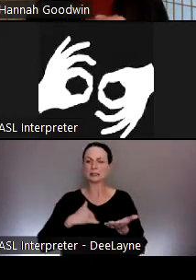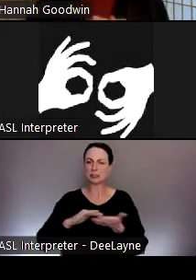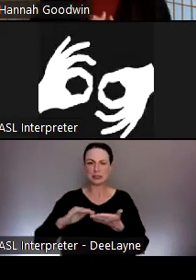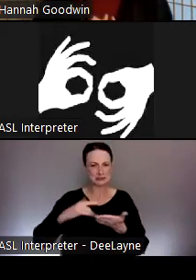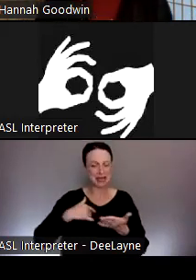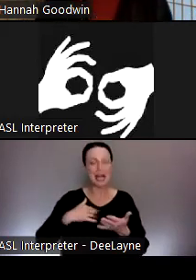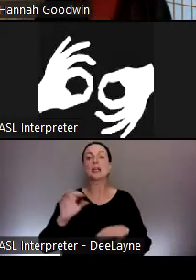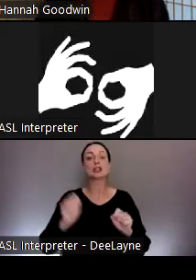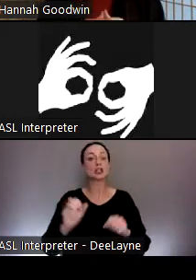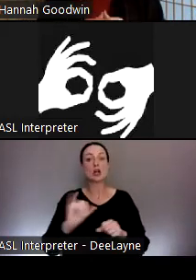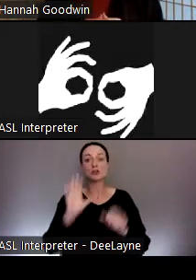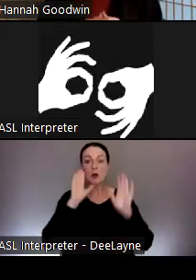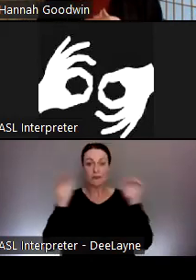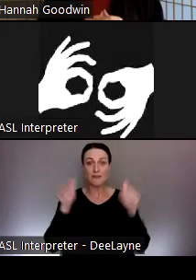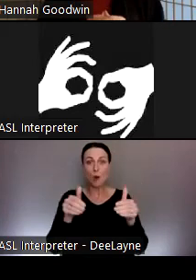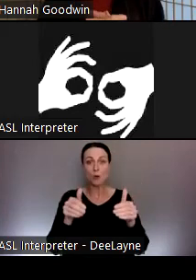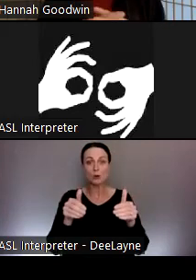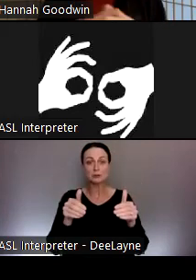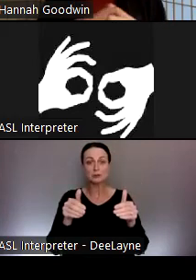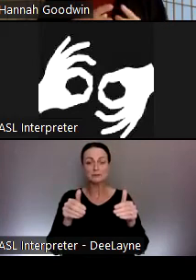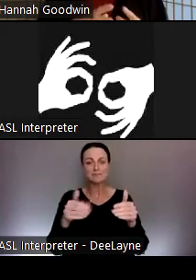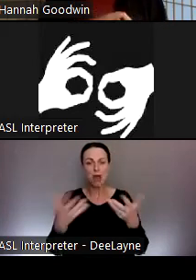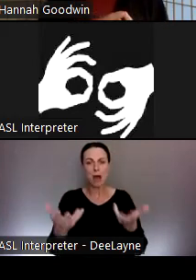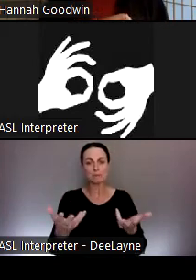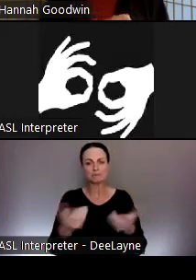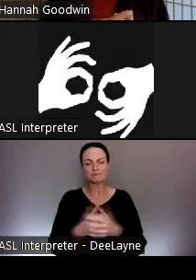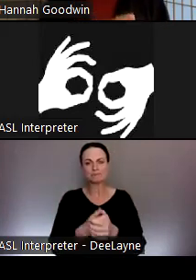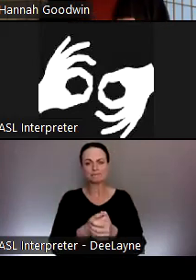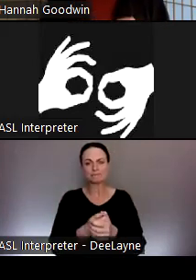it could also be focused on something that is